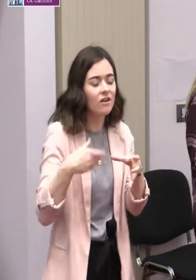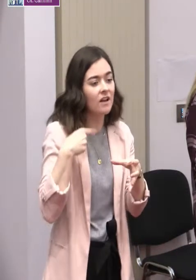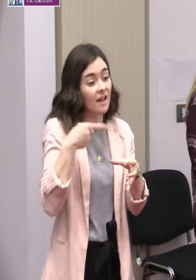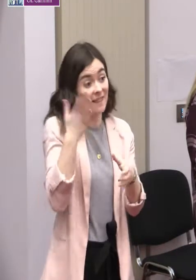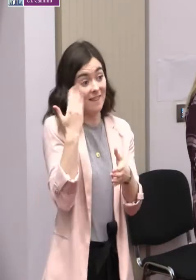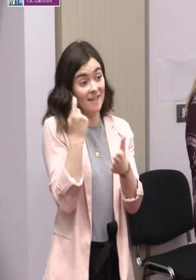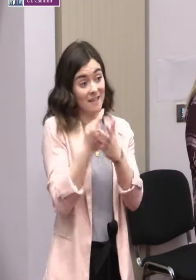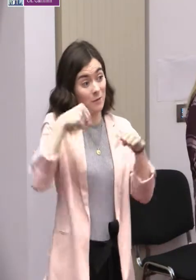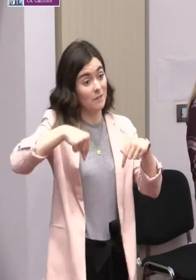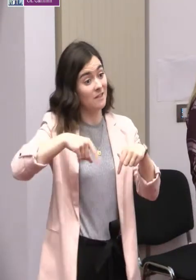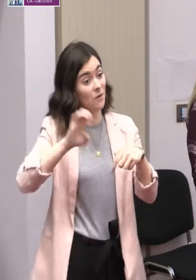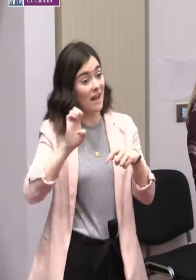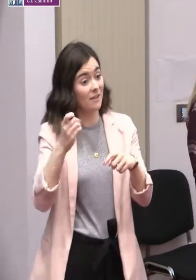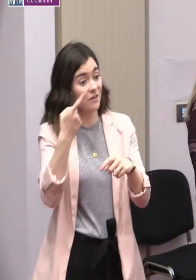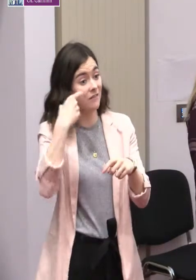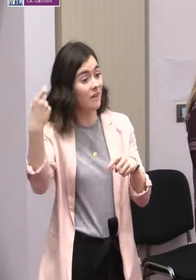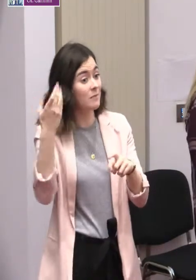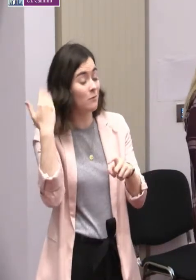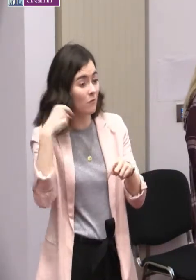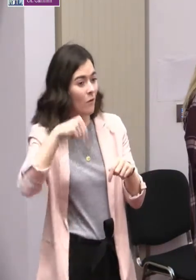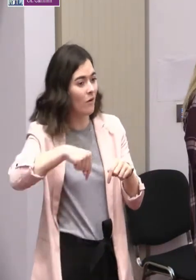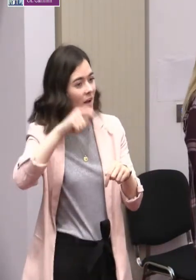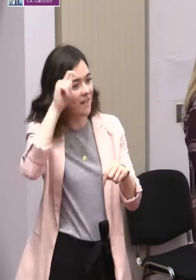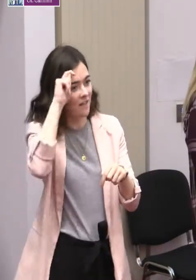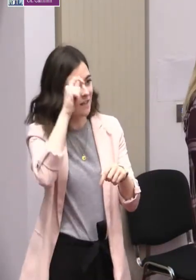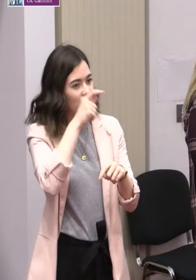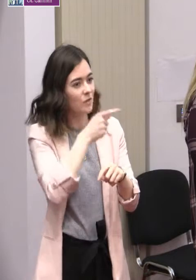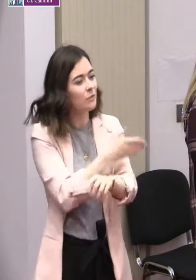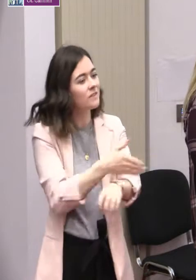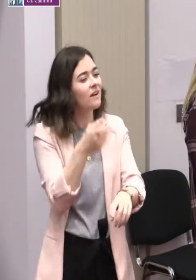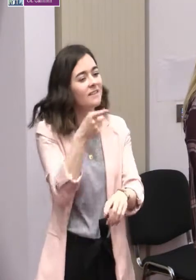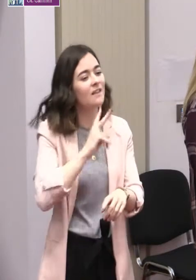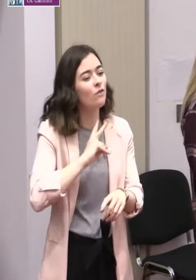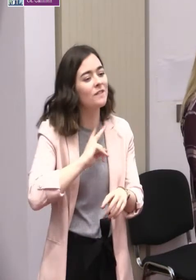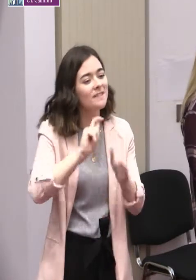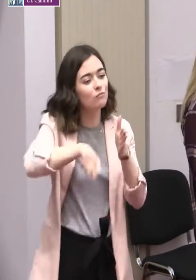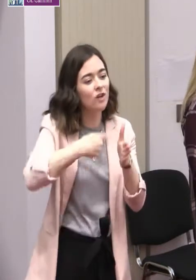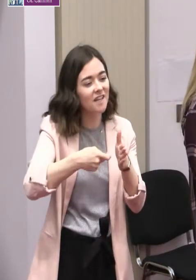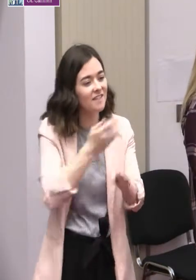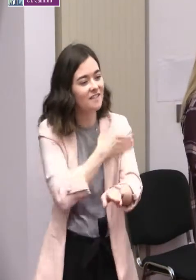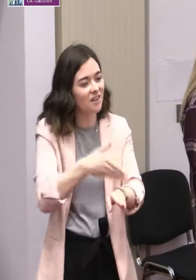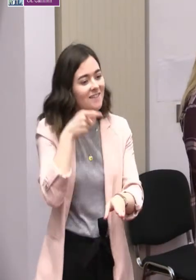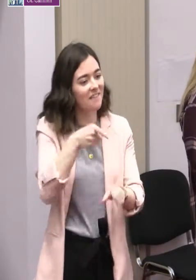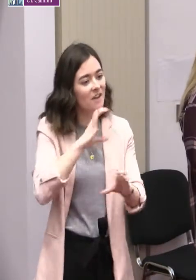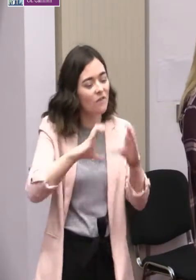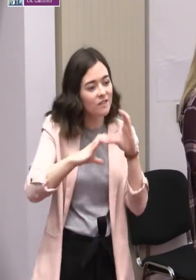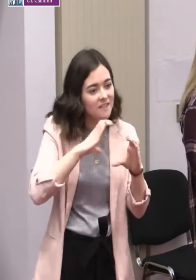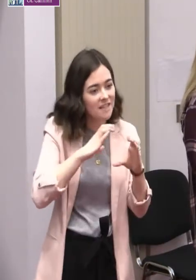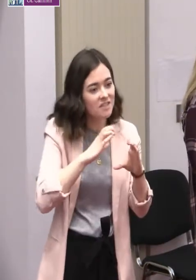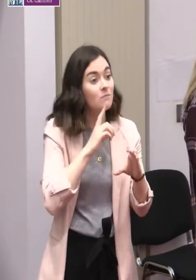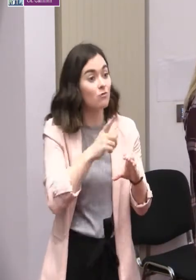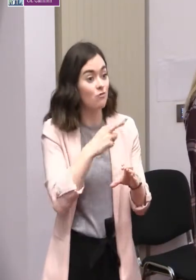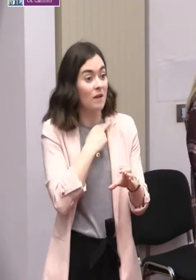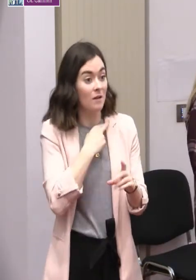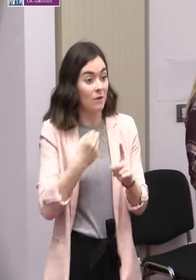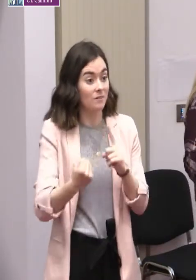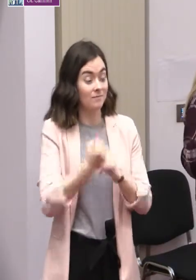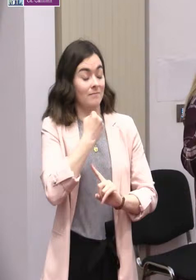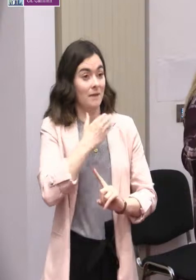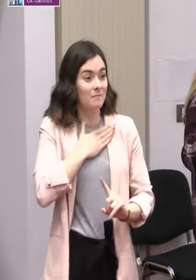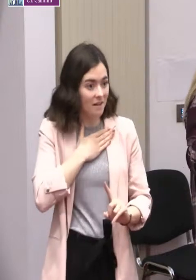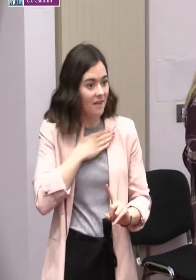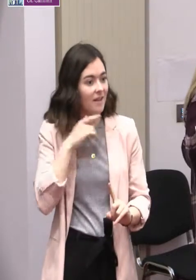invited me to, you are starting your voices project and what I was struck by was how similar